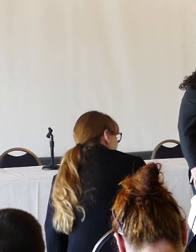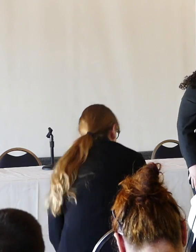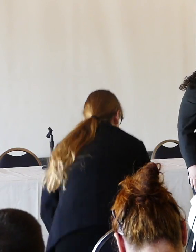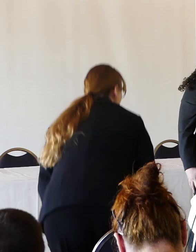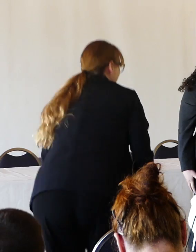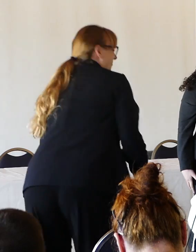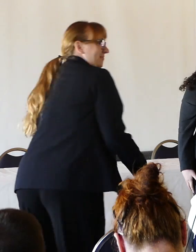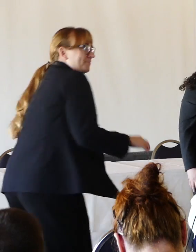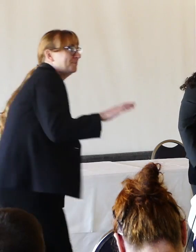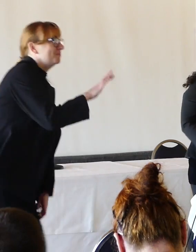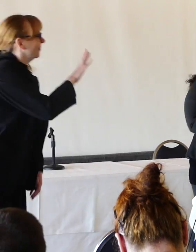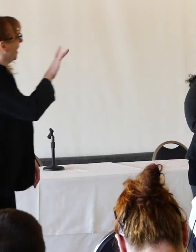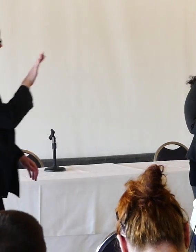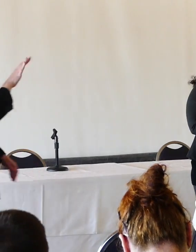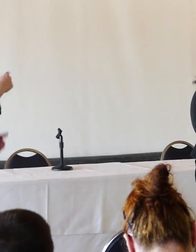Ok, did that answer your question?